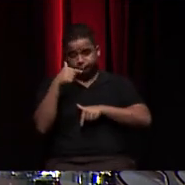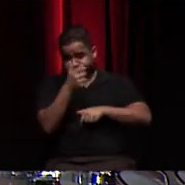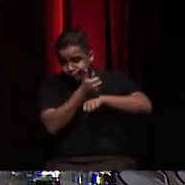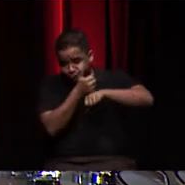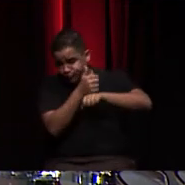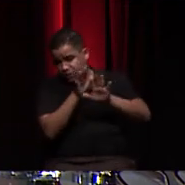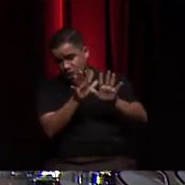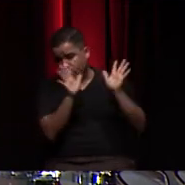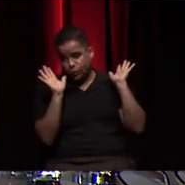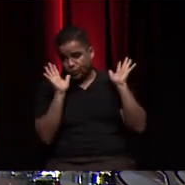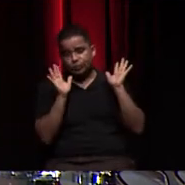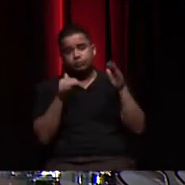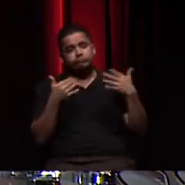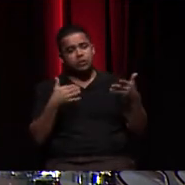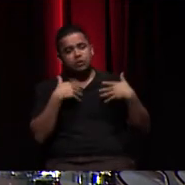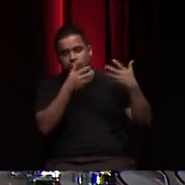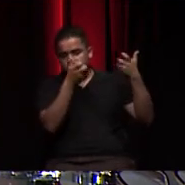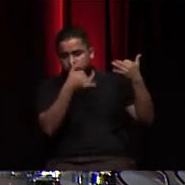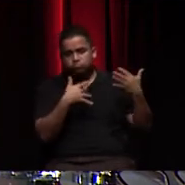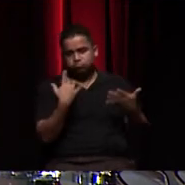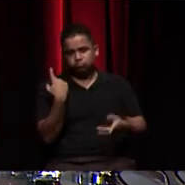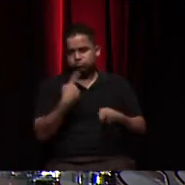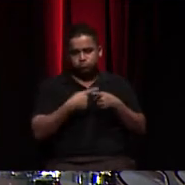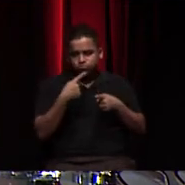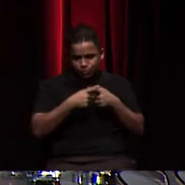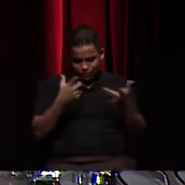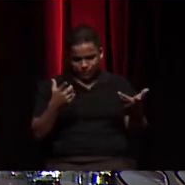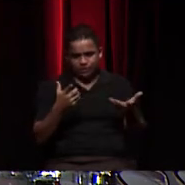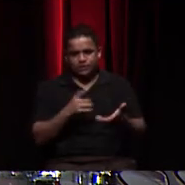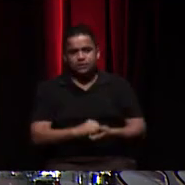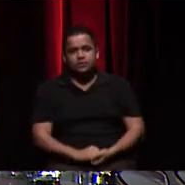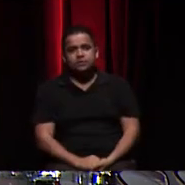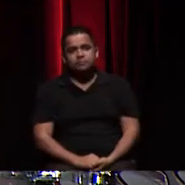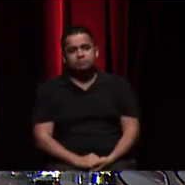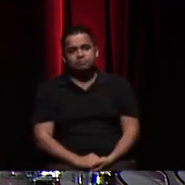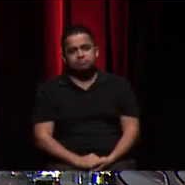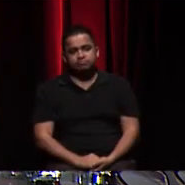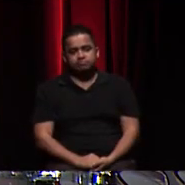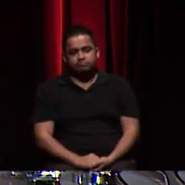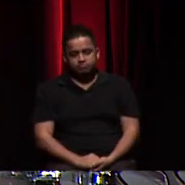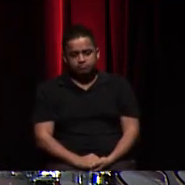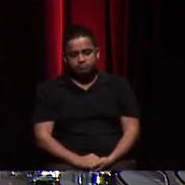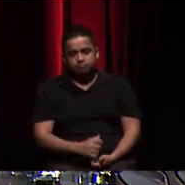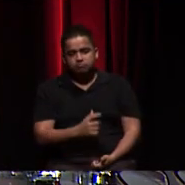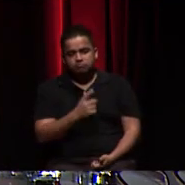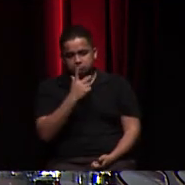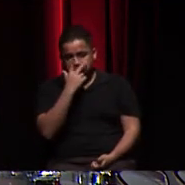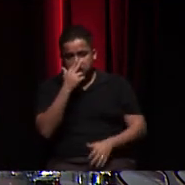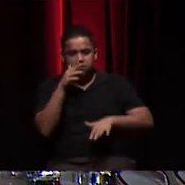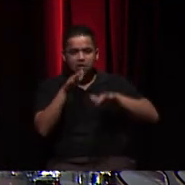I say this because I think frequently it’s quite demoniac